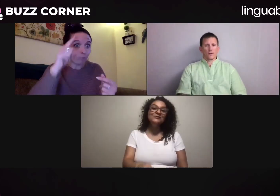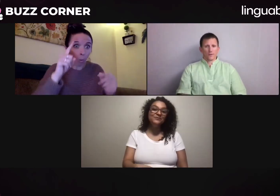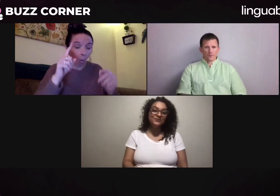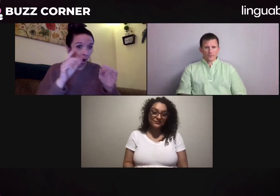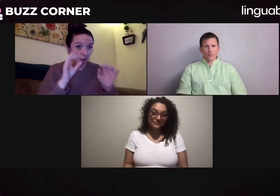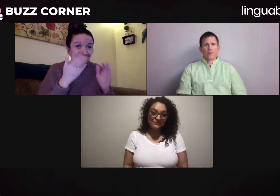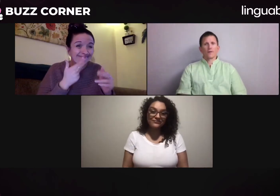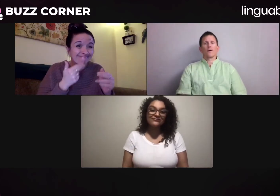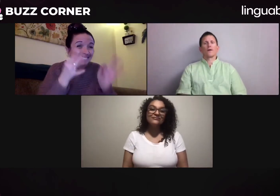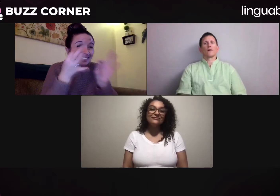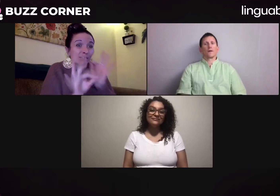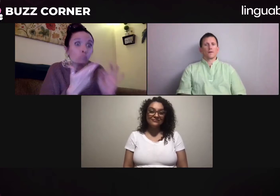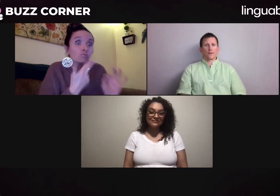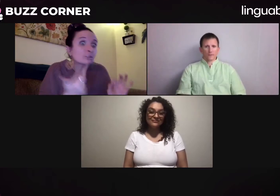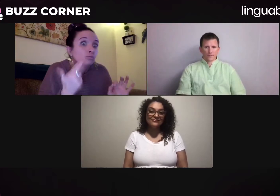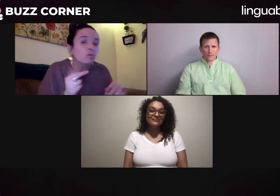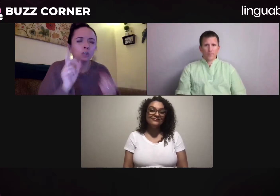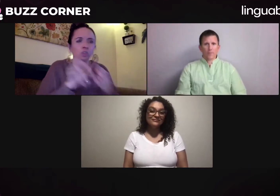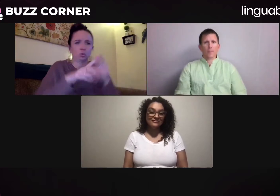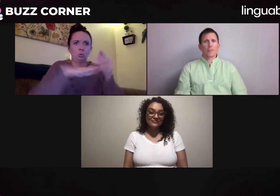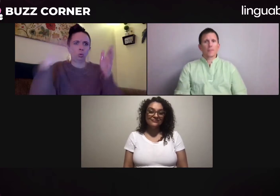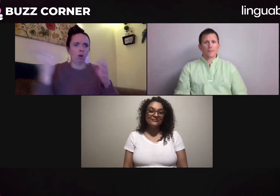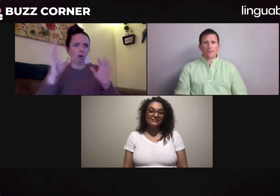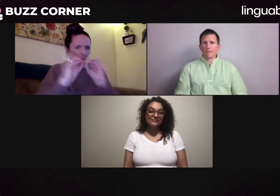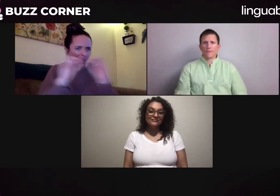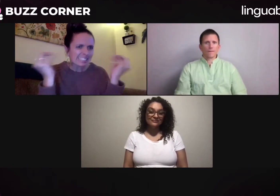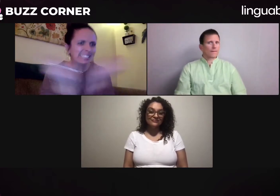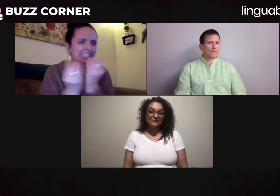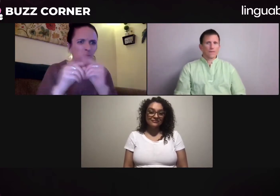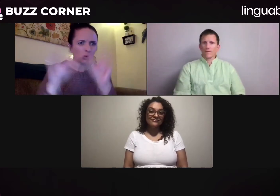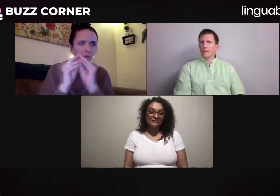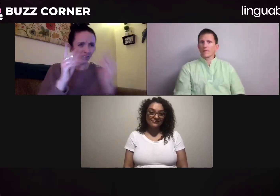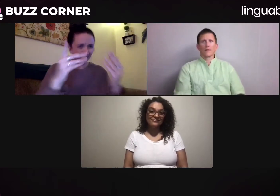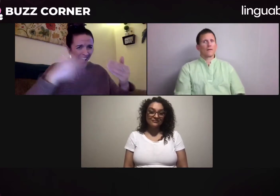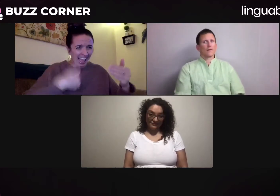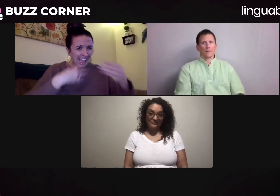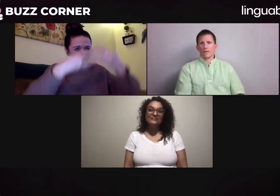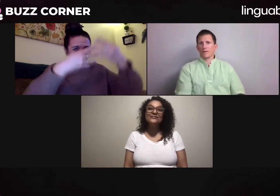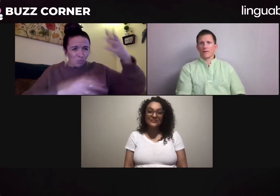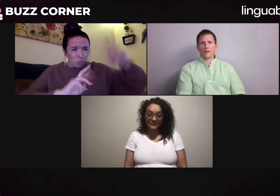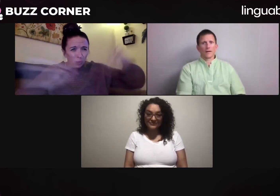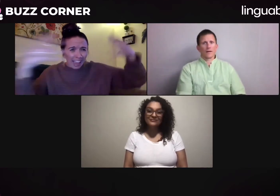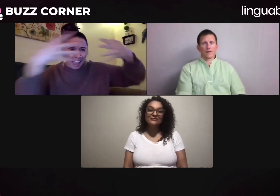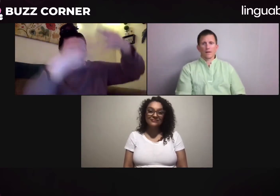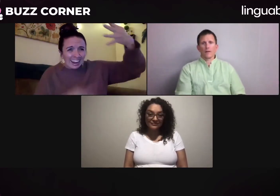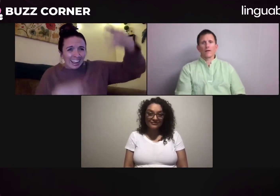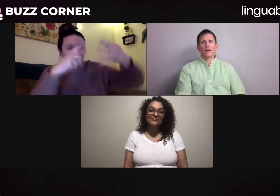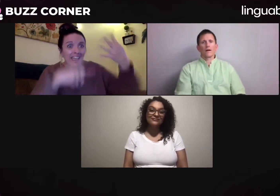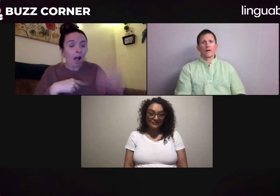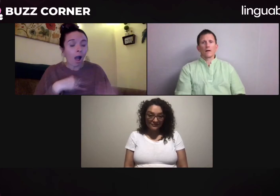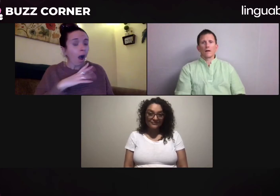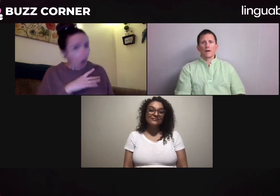The ADA recently sent out the ‘Advocate For Yourself’ letter template that you can use